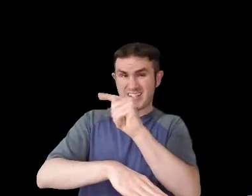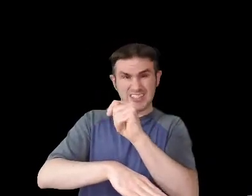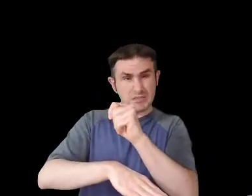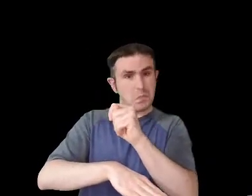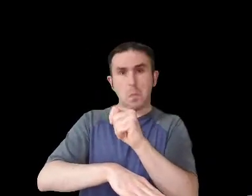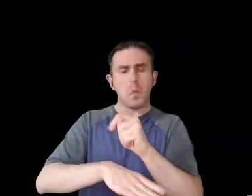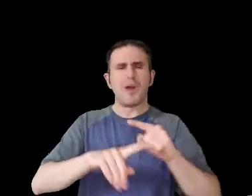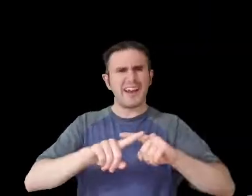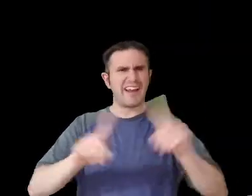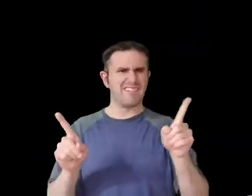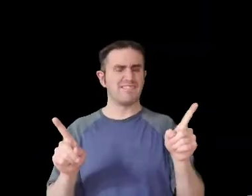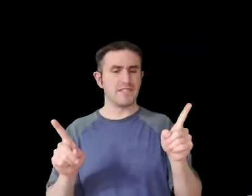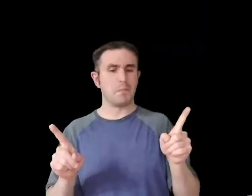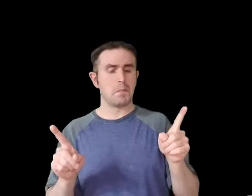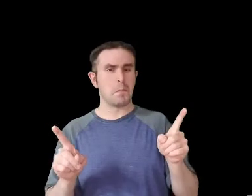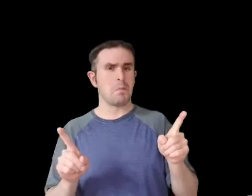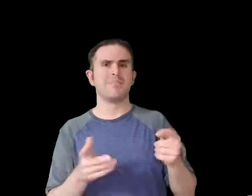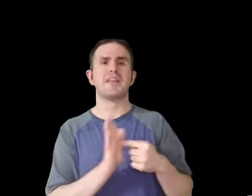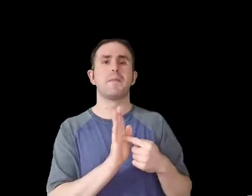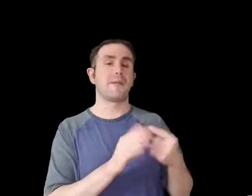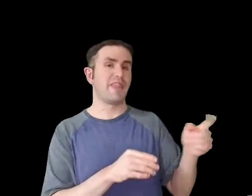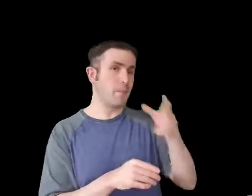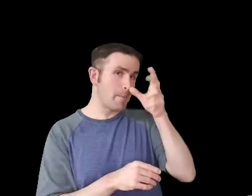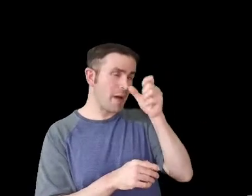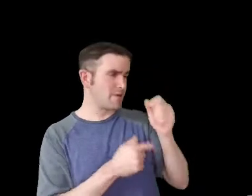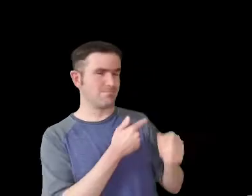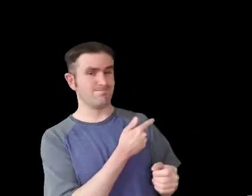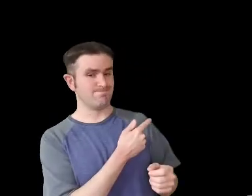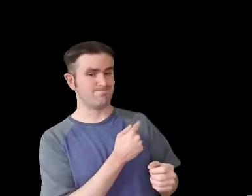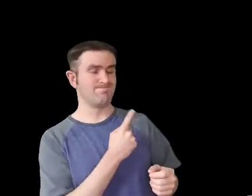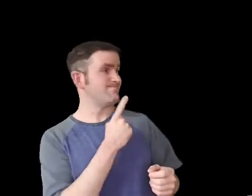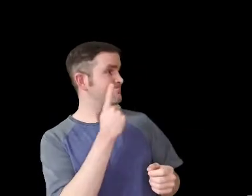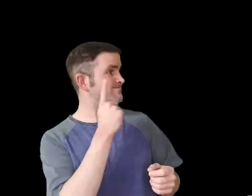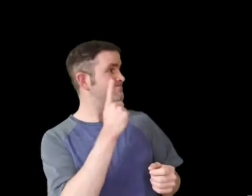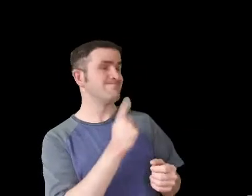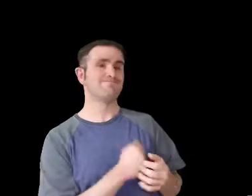but um... for example: uh... like this, uh... this beetle over here... How many of you ever